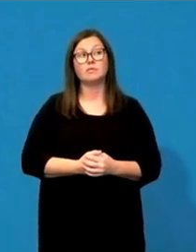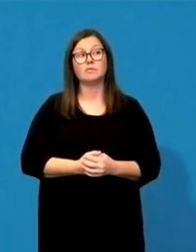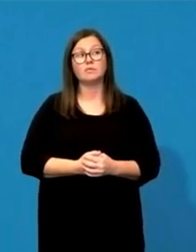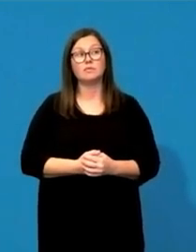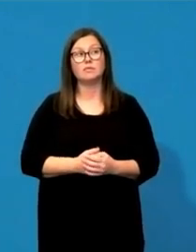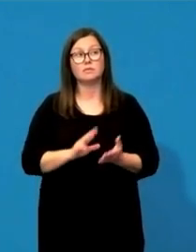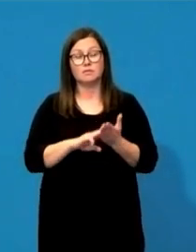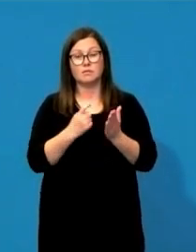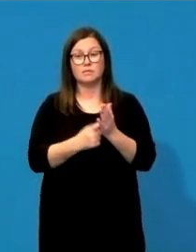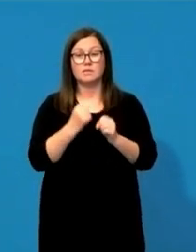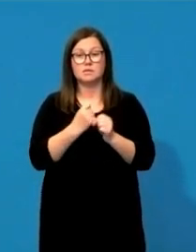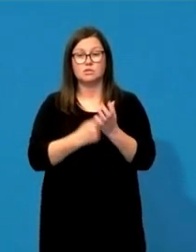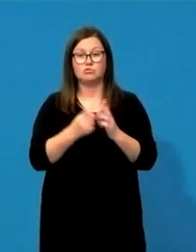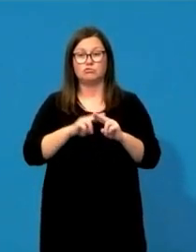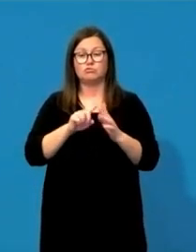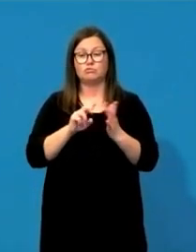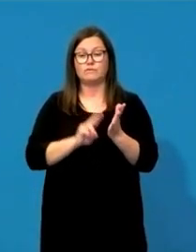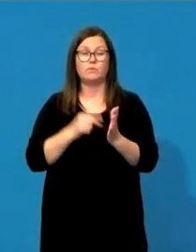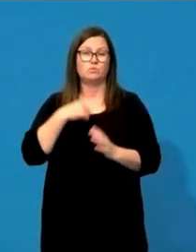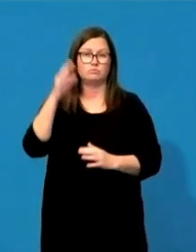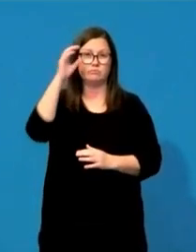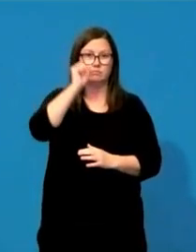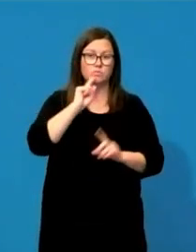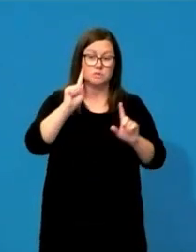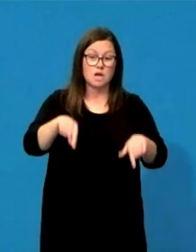10 am tomorrow morning with the written statement being read of Paulette.